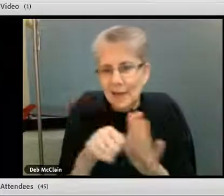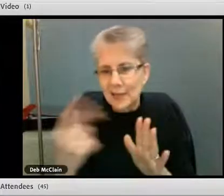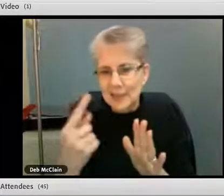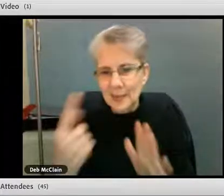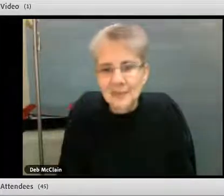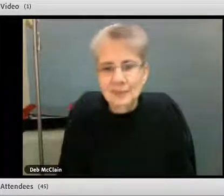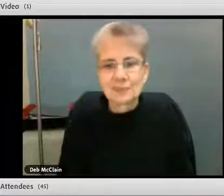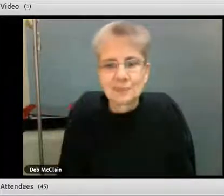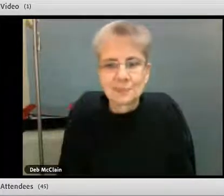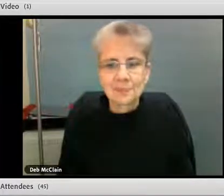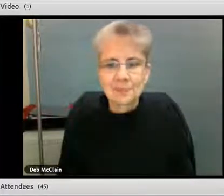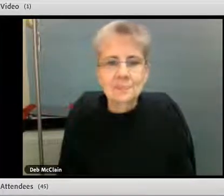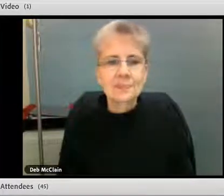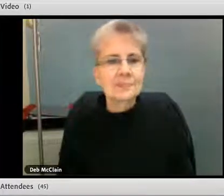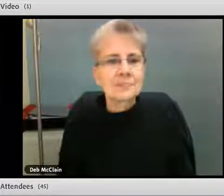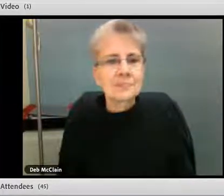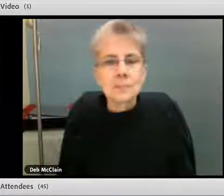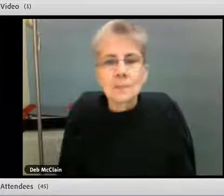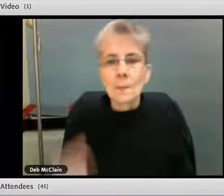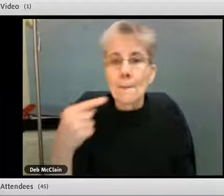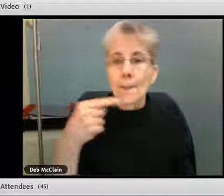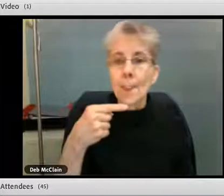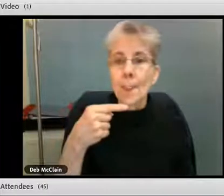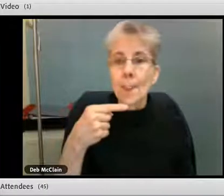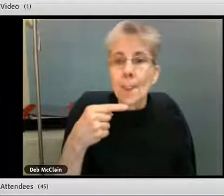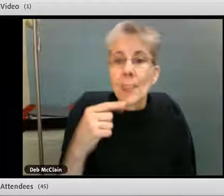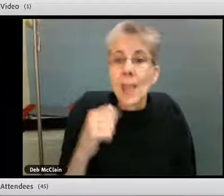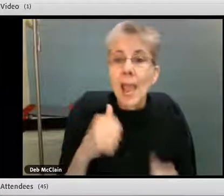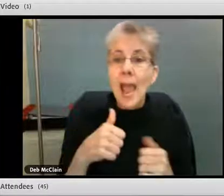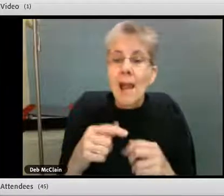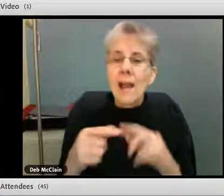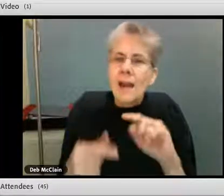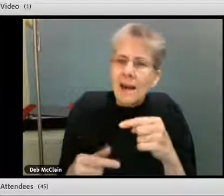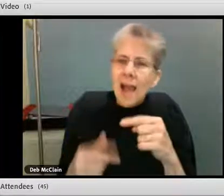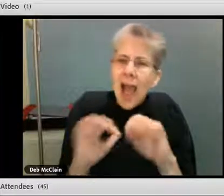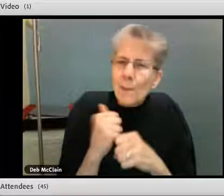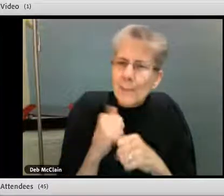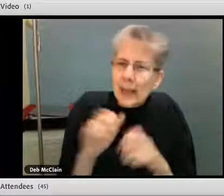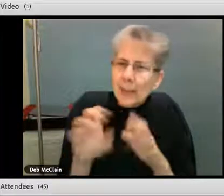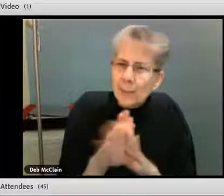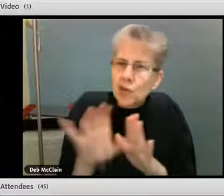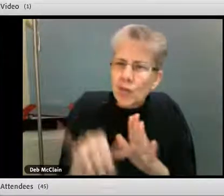All right, so how do you make a picture? This is extremely powerful, and it just always amazes me